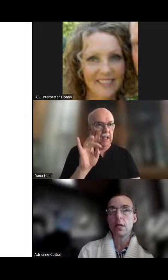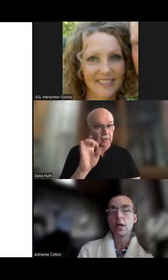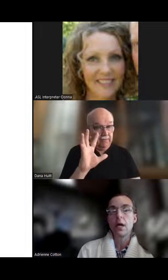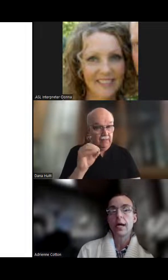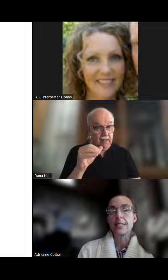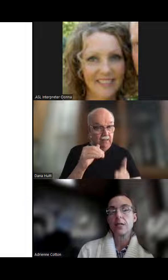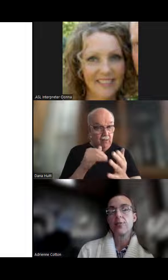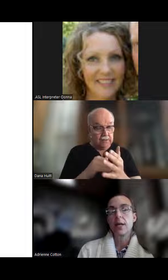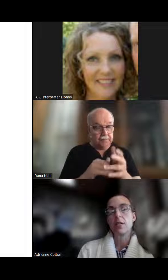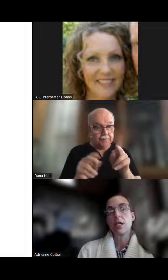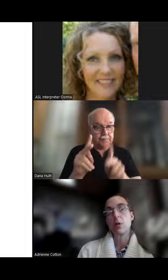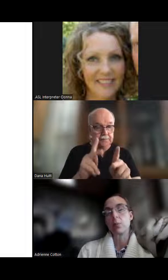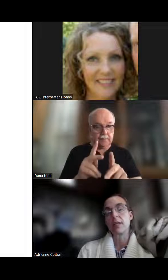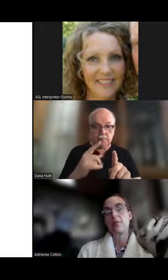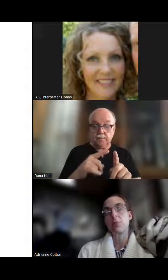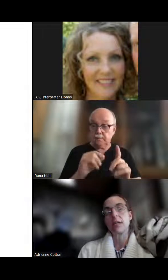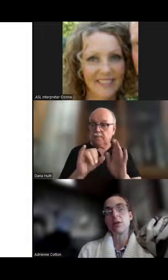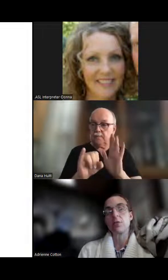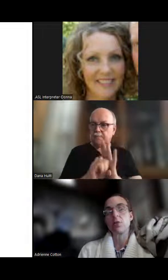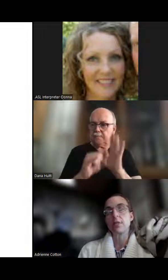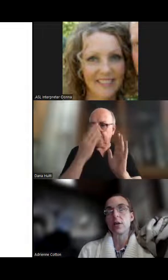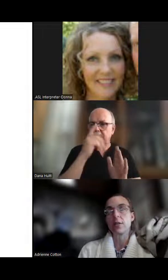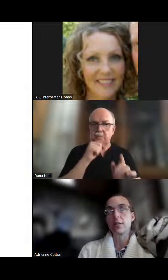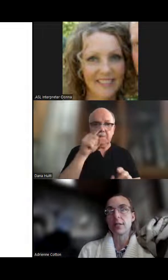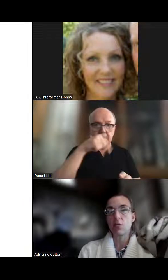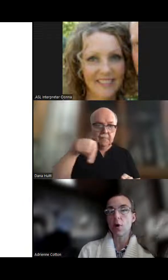on my heart ever since